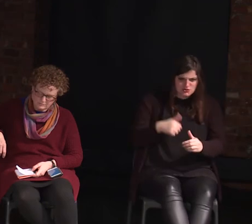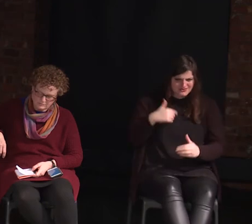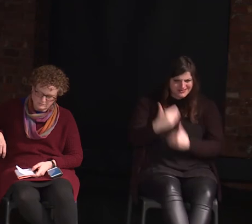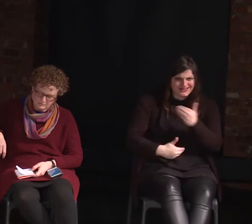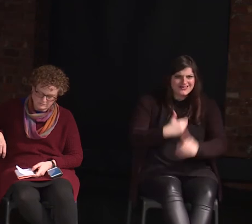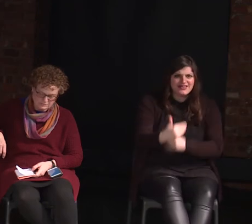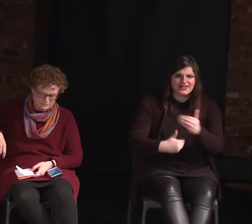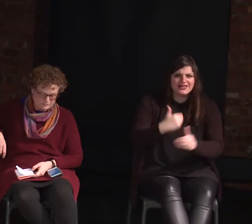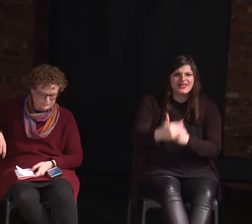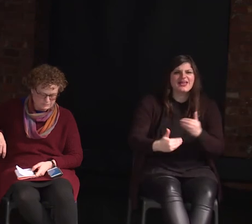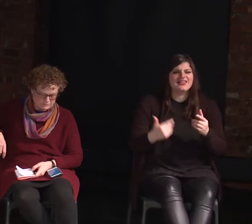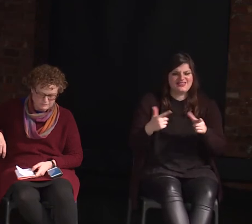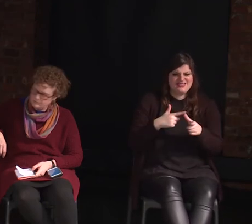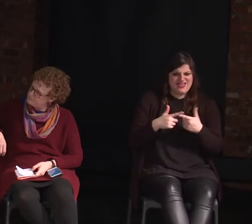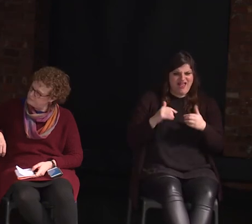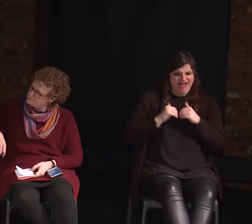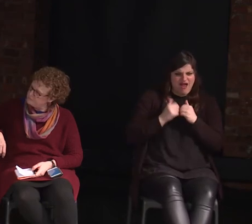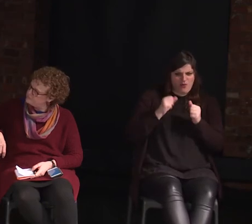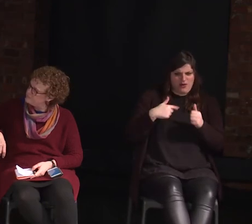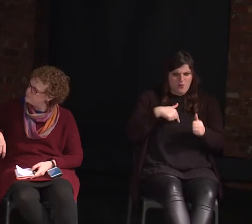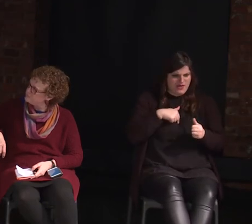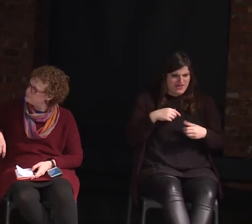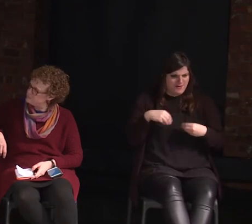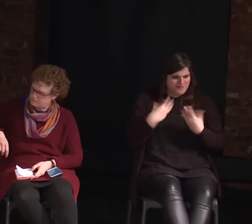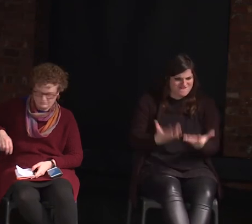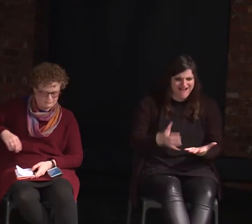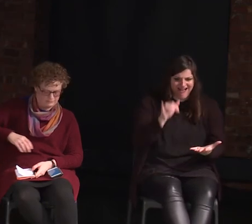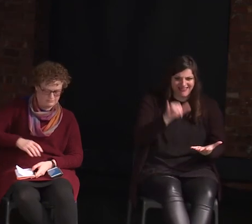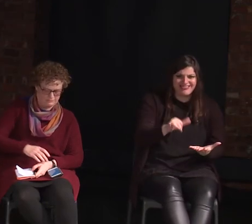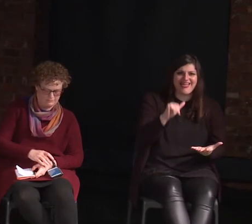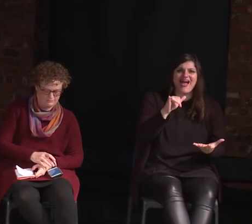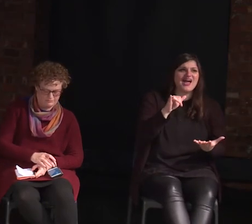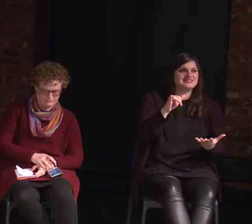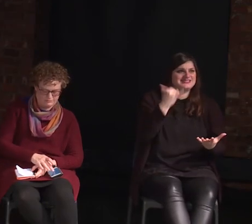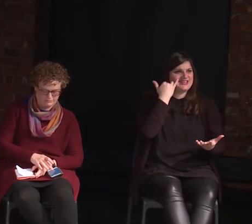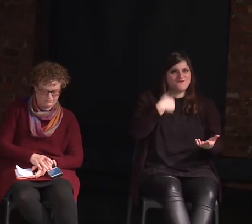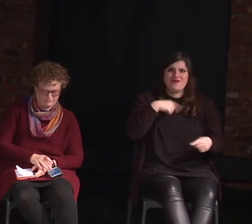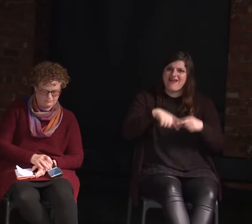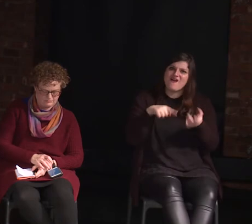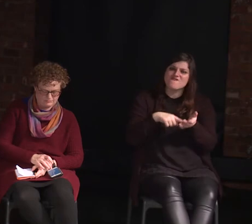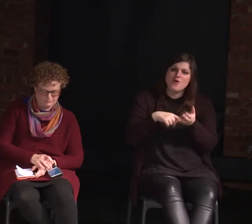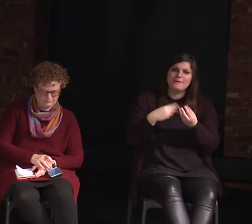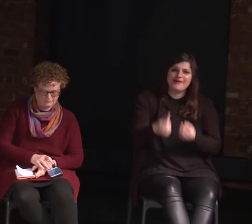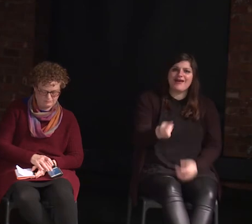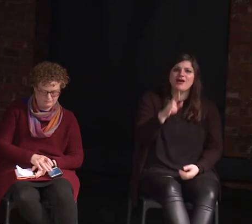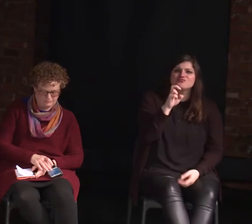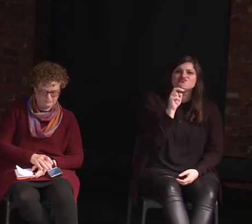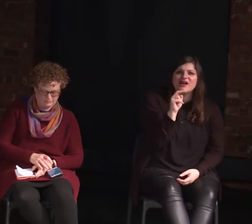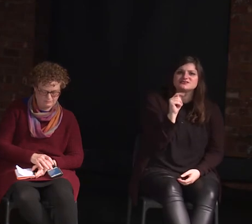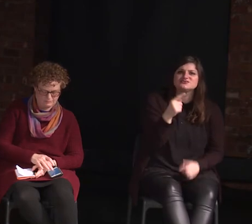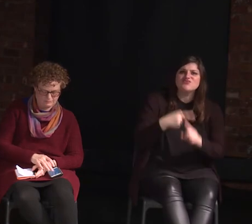areas and those organizations no longer are able to afford the rent, then it's not just the--